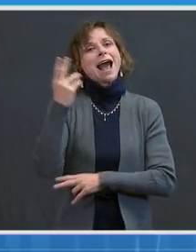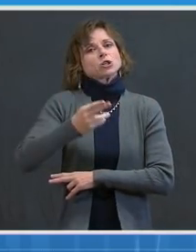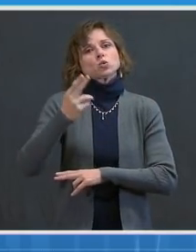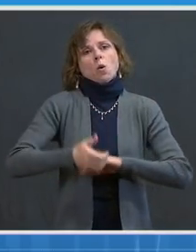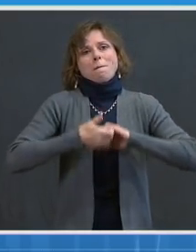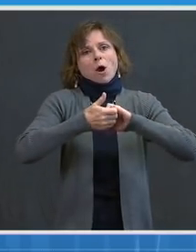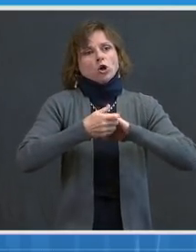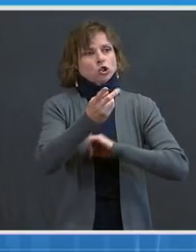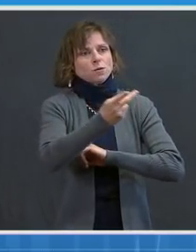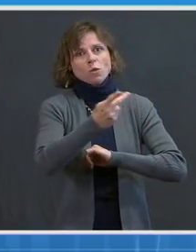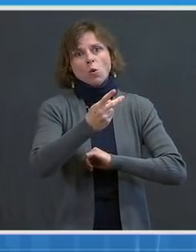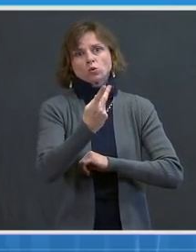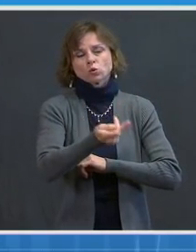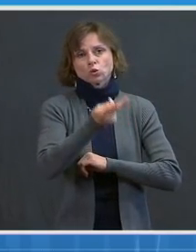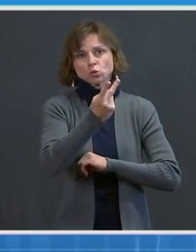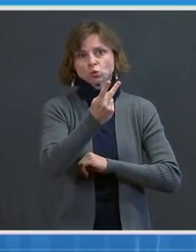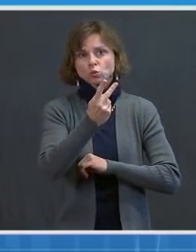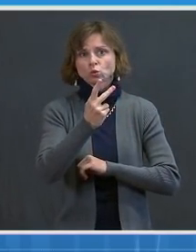to scale manufacturing and speed delivery.